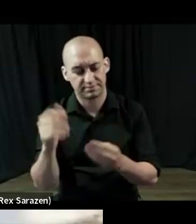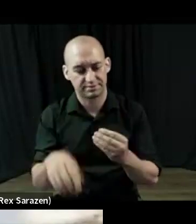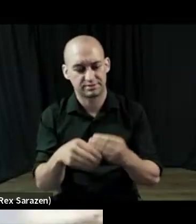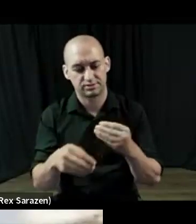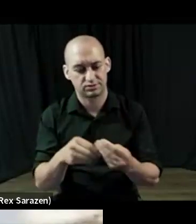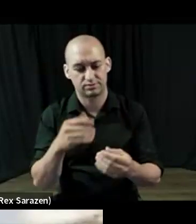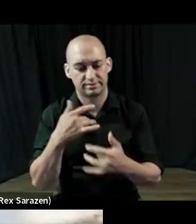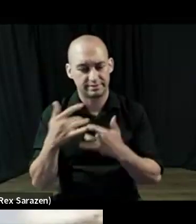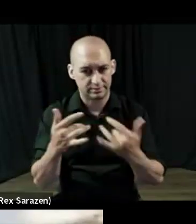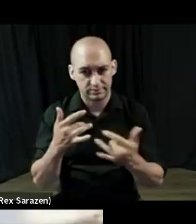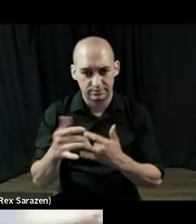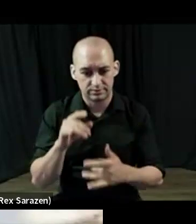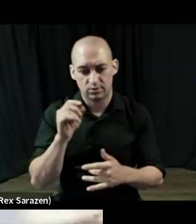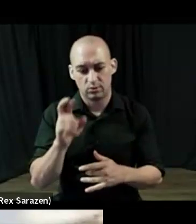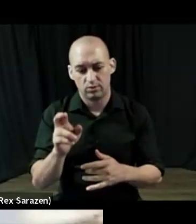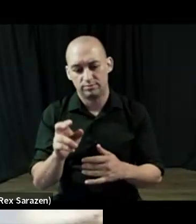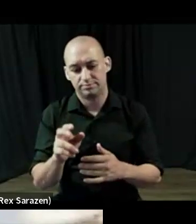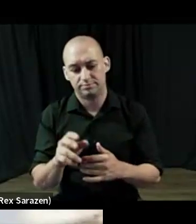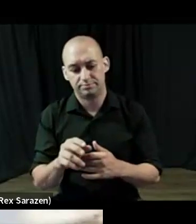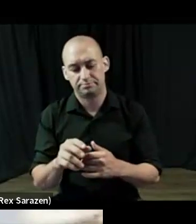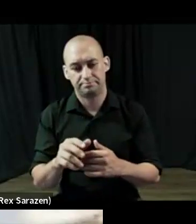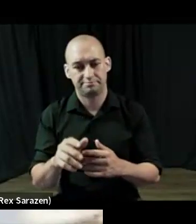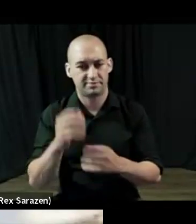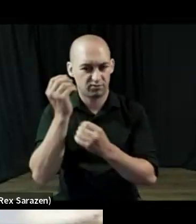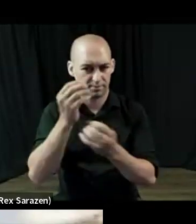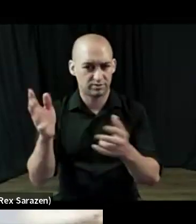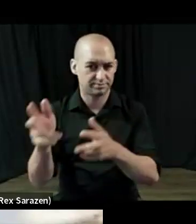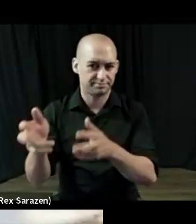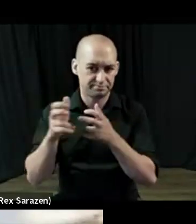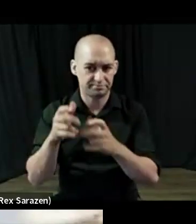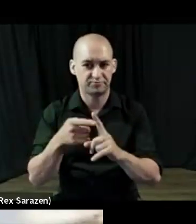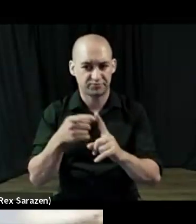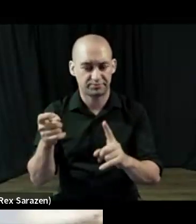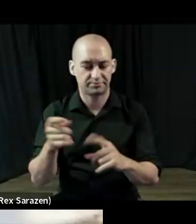insights on results and takeaways on stakeholder engagement and would love for you to continue to